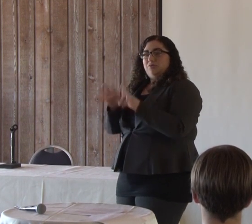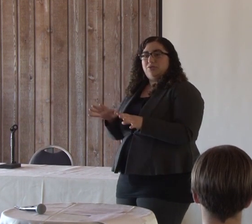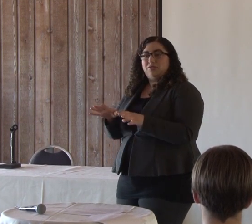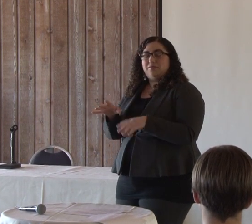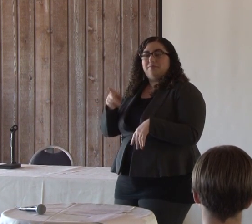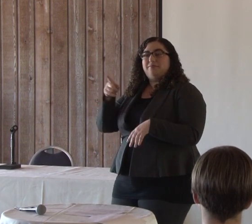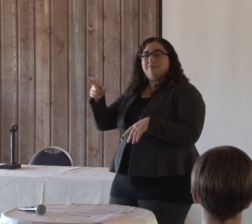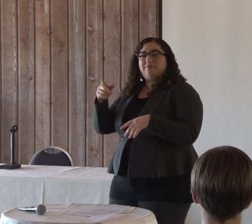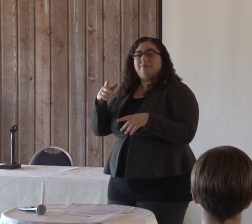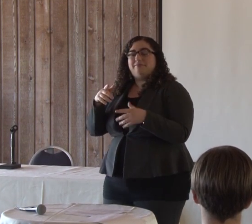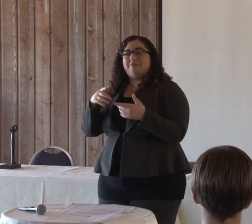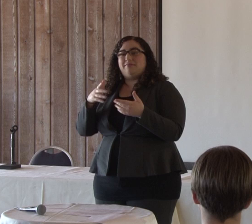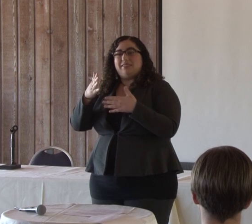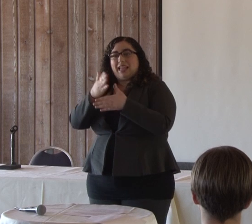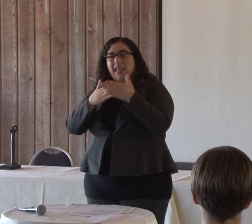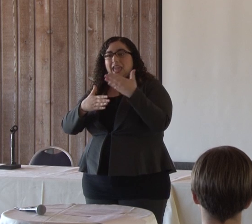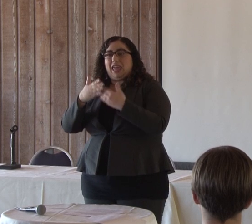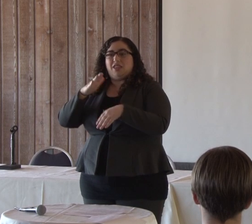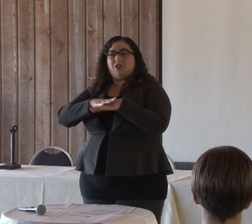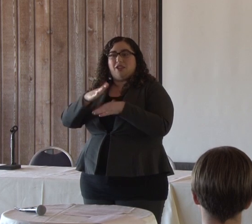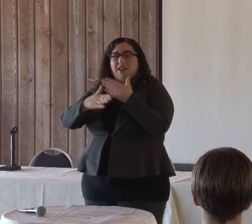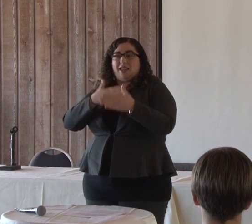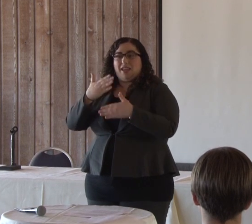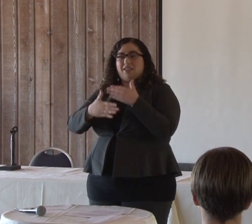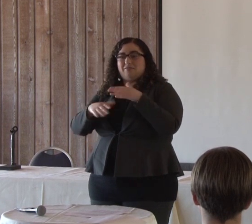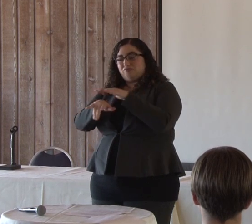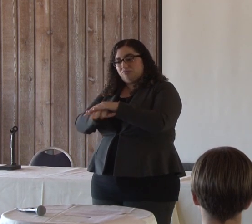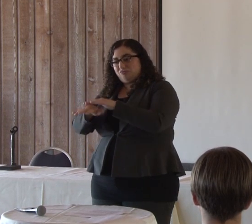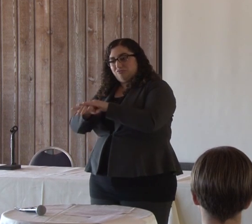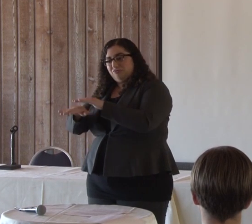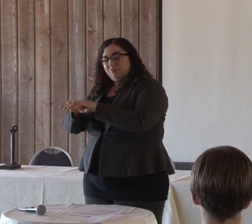limited with vision and maybe deaf blind. They may use tactile